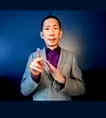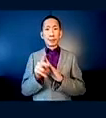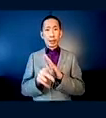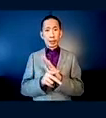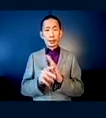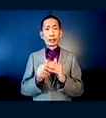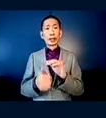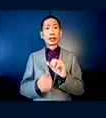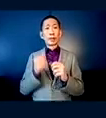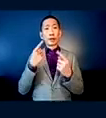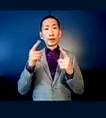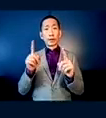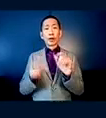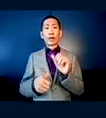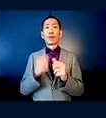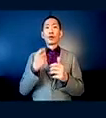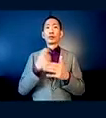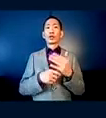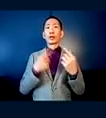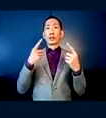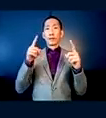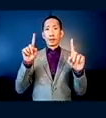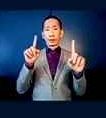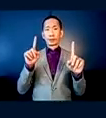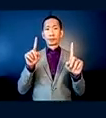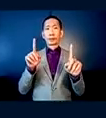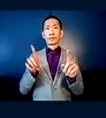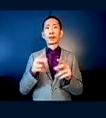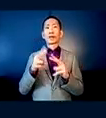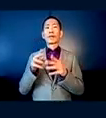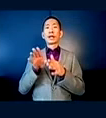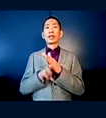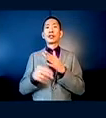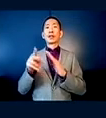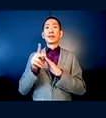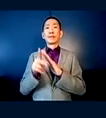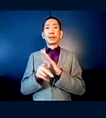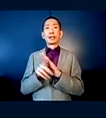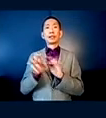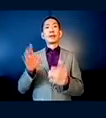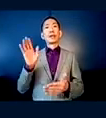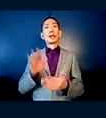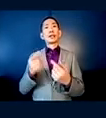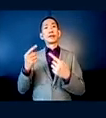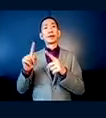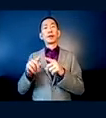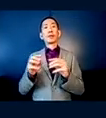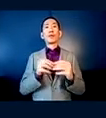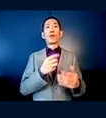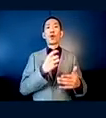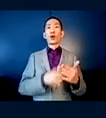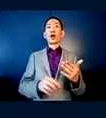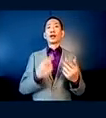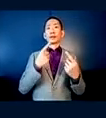BE IT'S NOT THE SAME POLICY THAT'S MOST EFFECTIVE, MOST COST EFFECTIVE, BECAUSE CHEAP POLICY